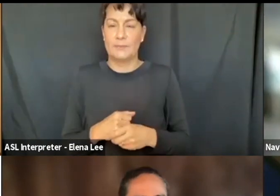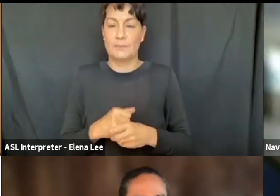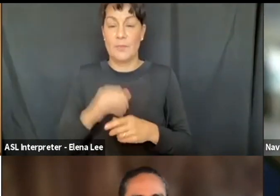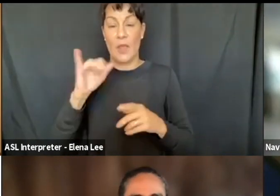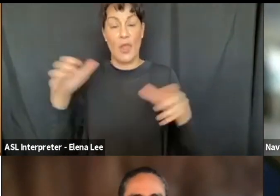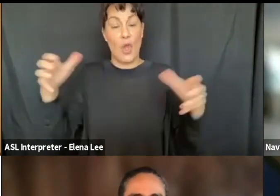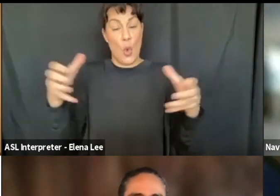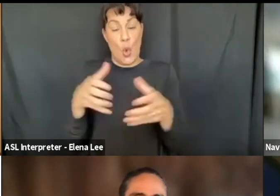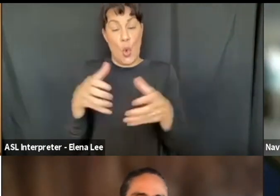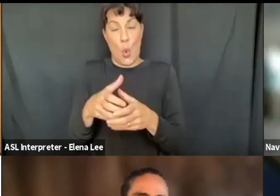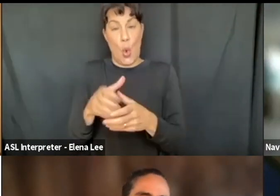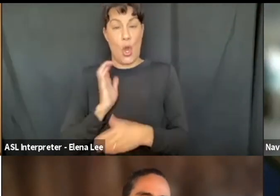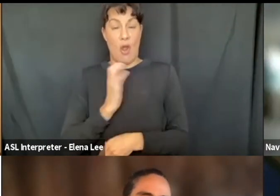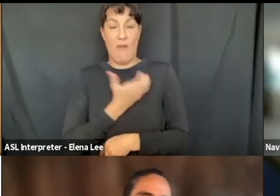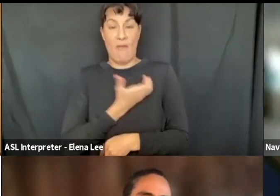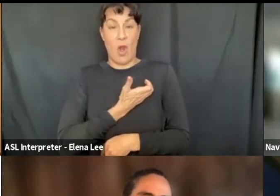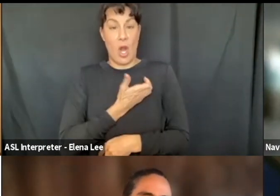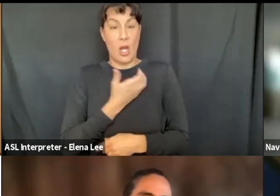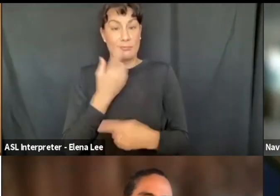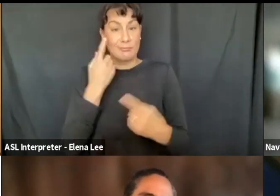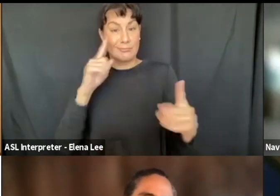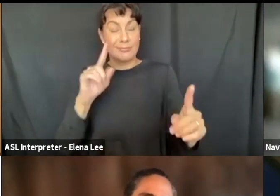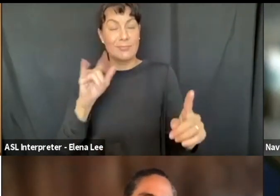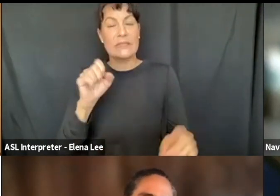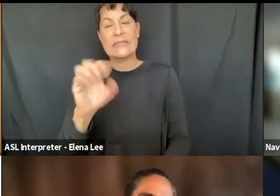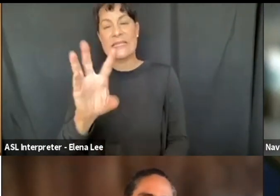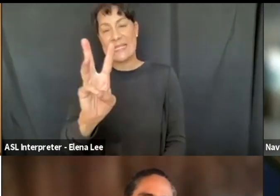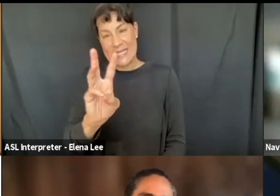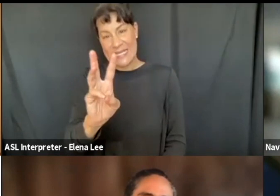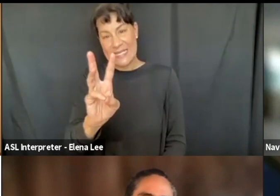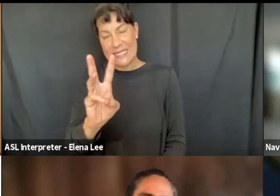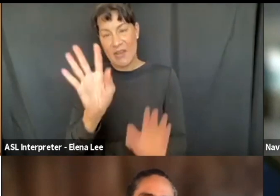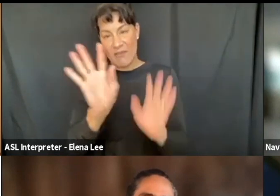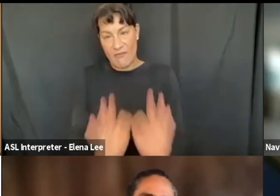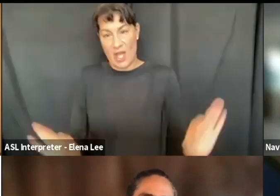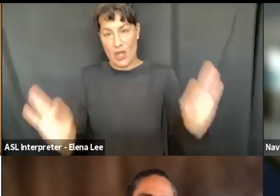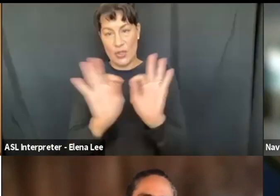And I would say that the heart of those values